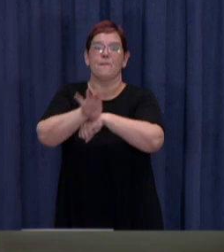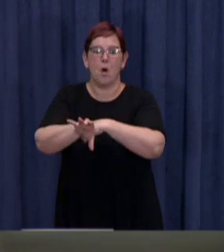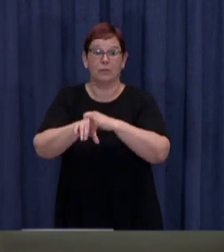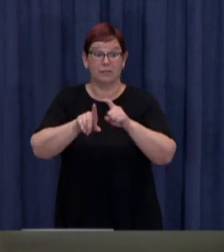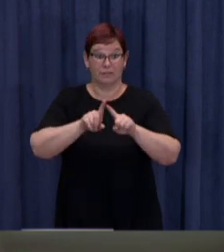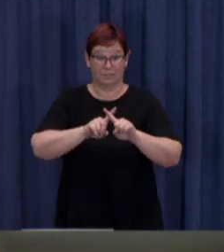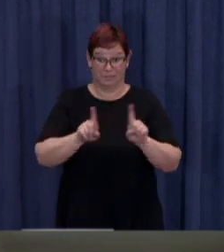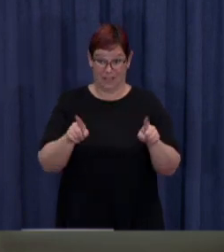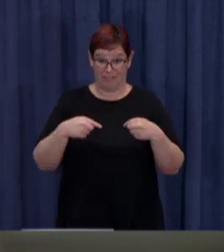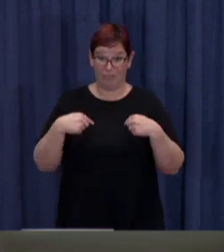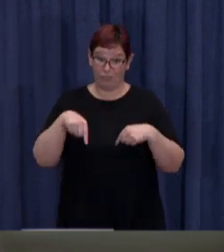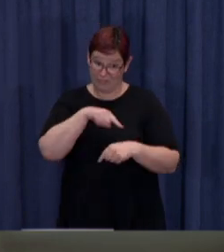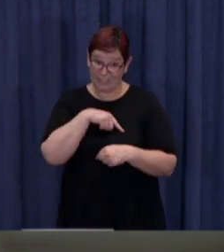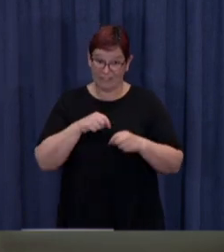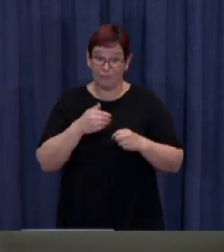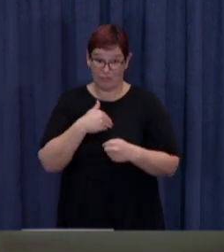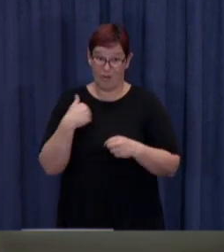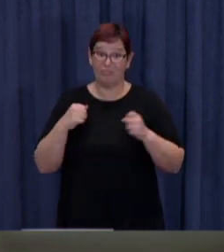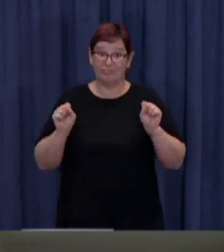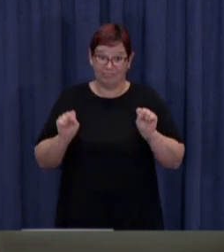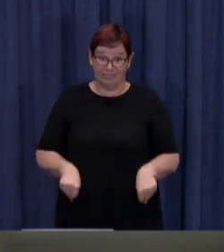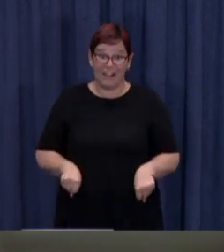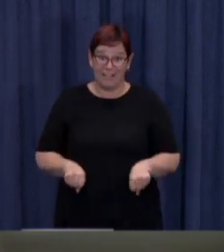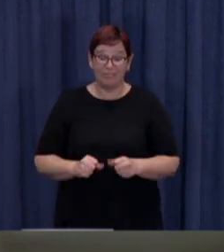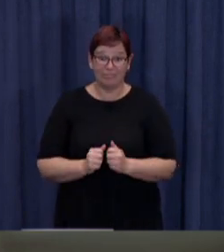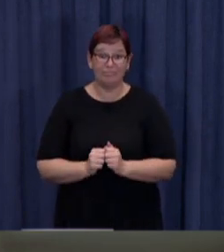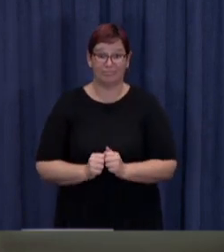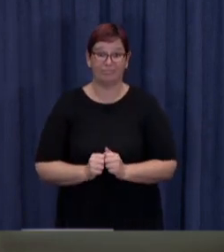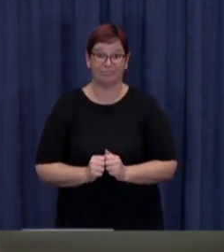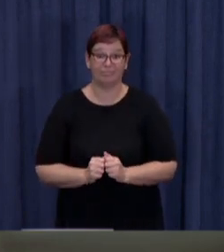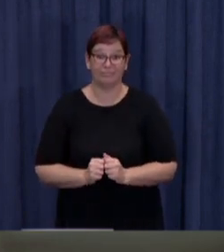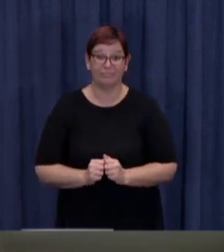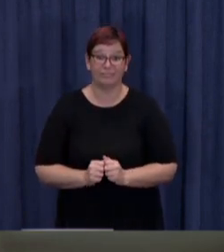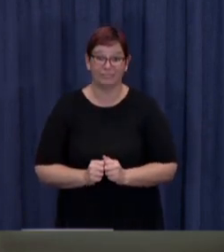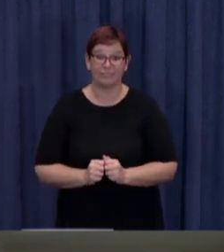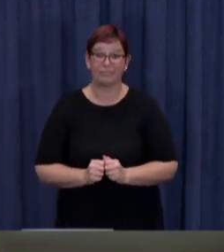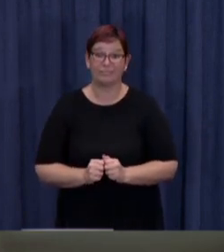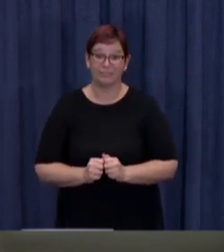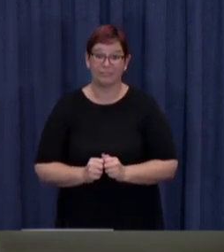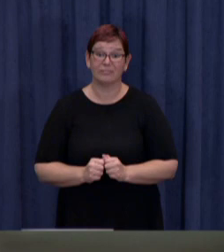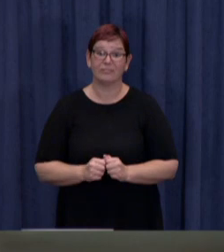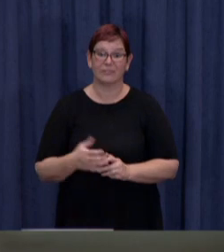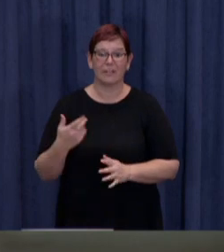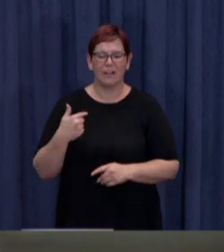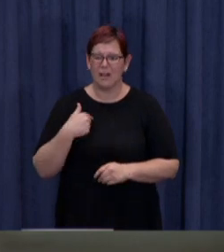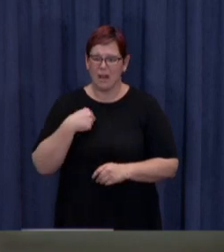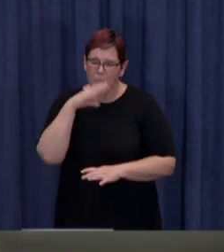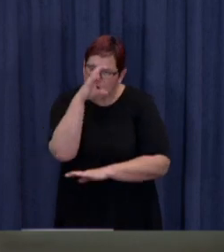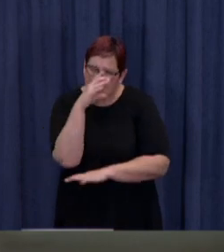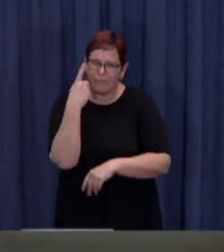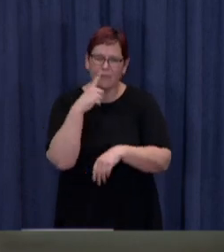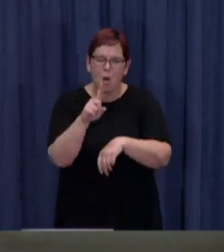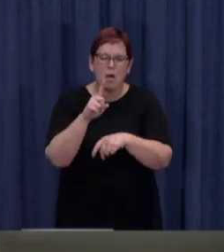clear on that I got the professional advice that they called me and I had said that you ever need to call me please do and that I will you know